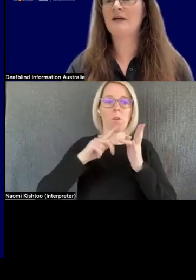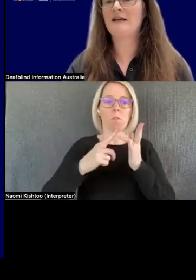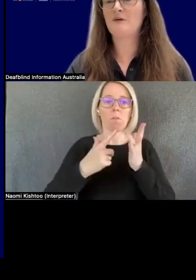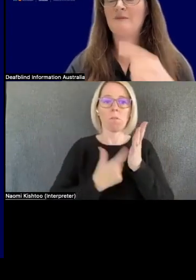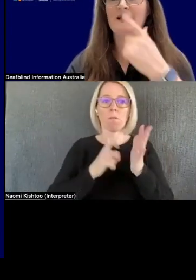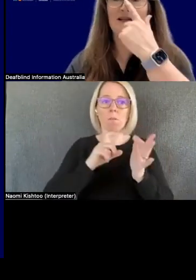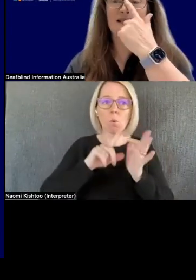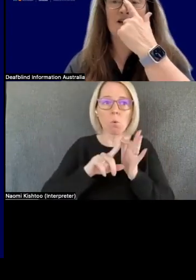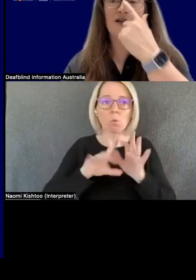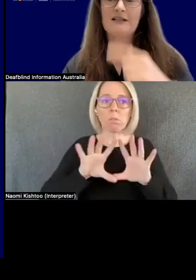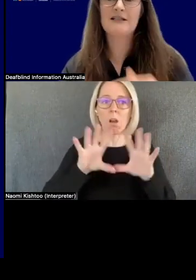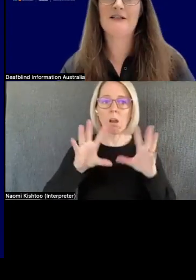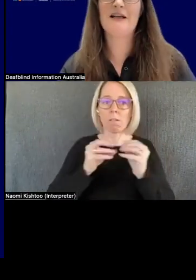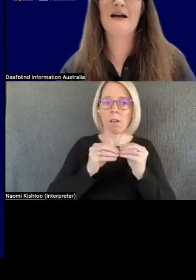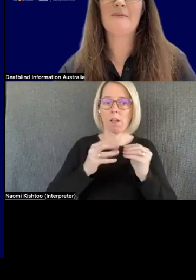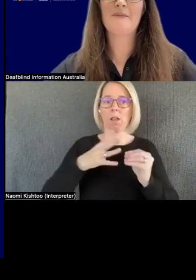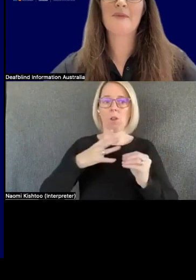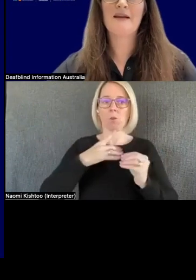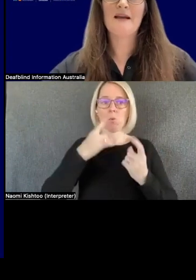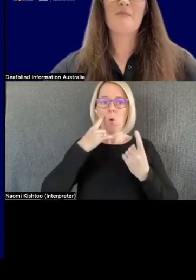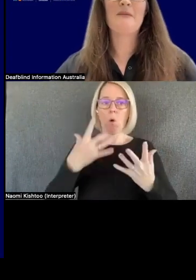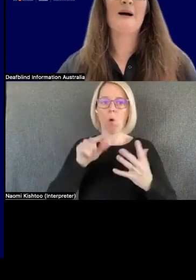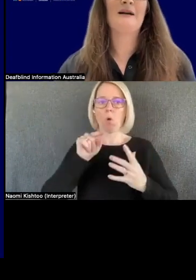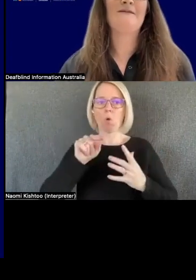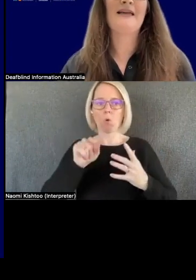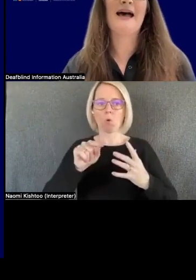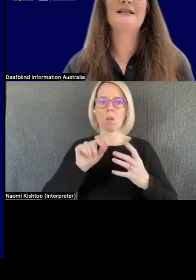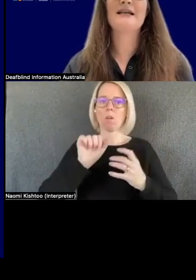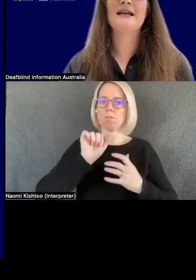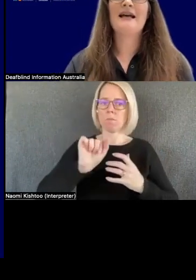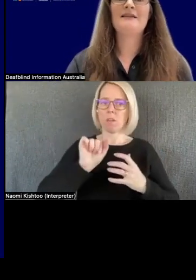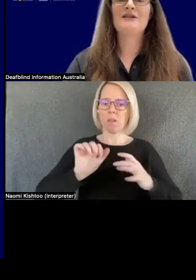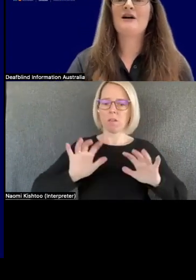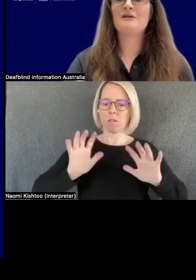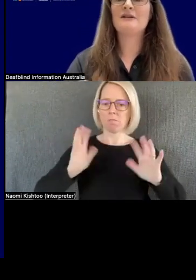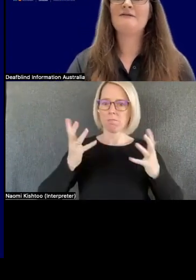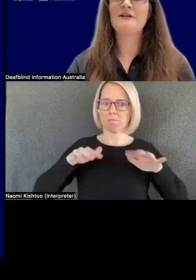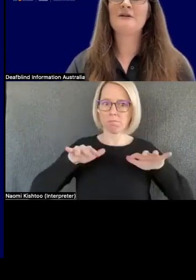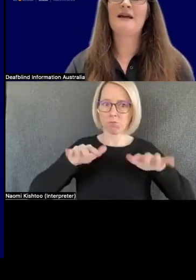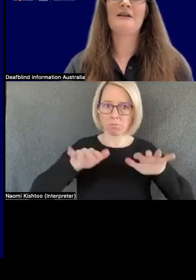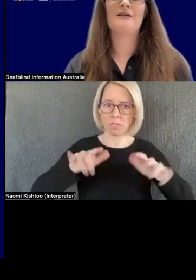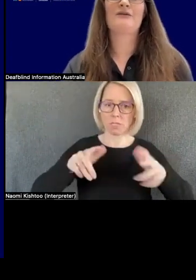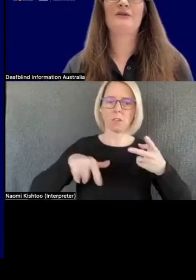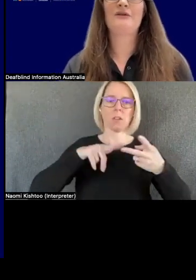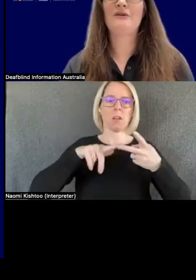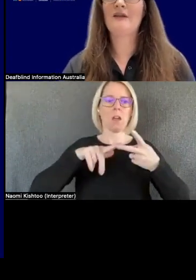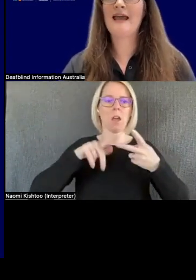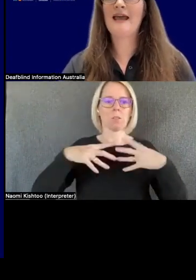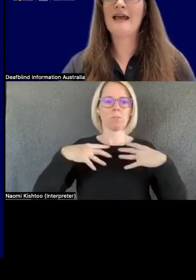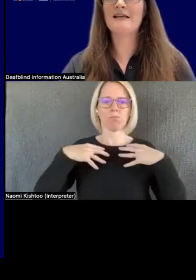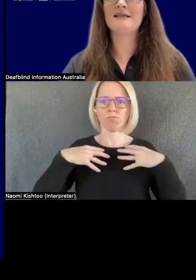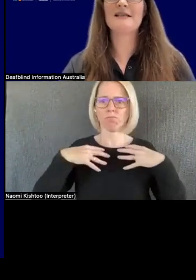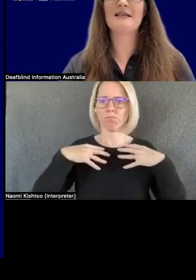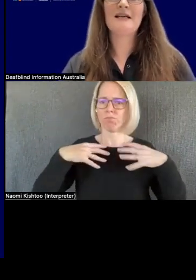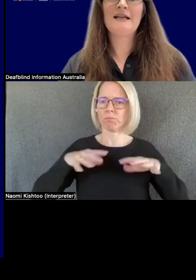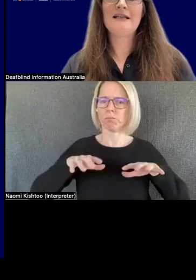body movement that’s going to be part of that and the child can feel that through their hands.